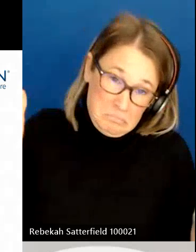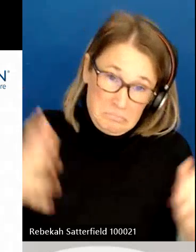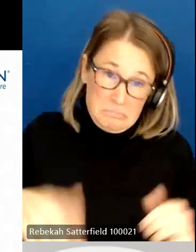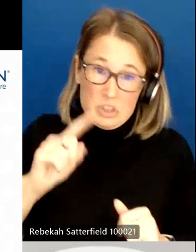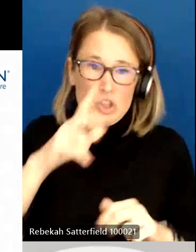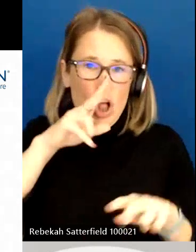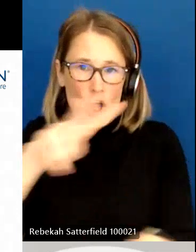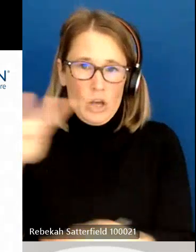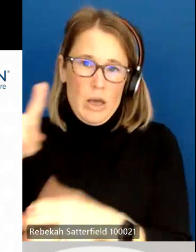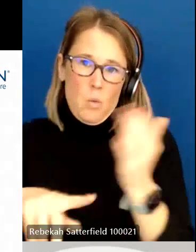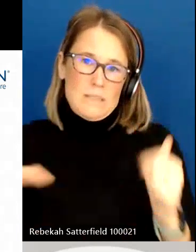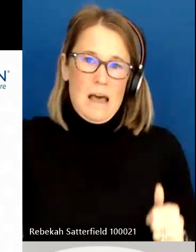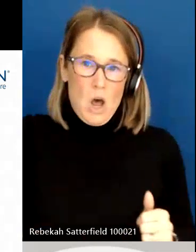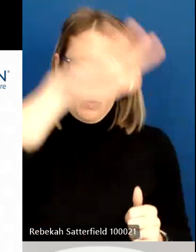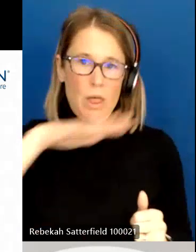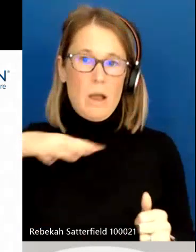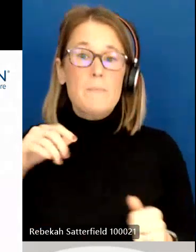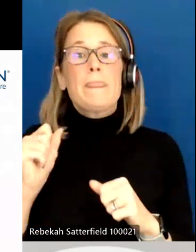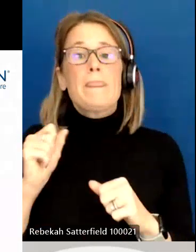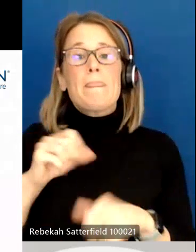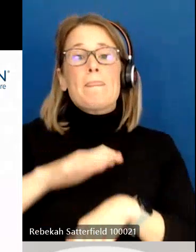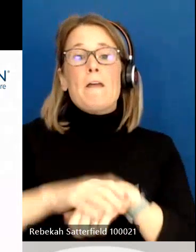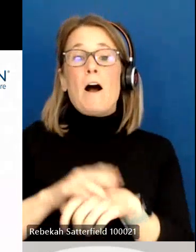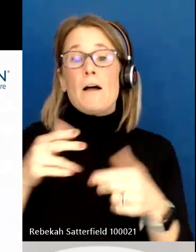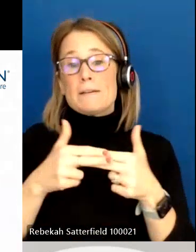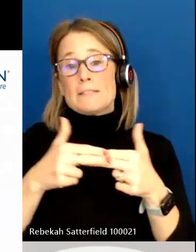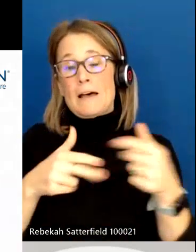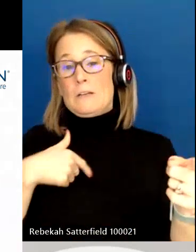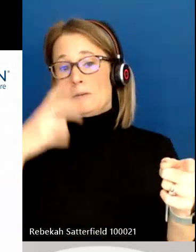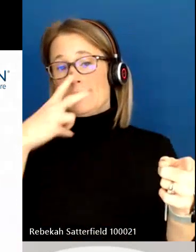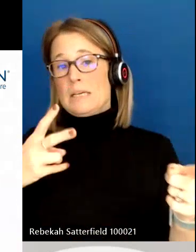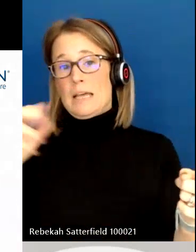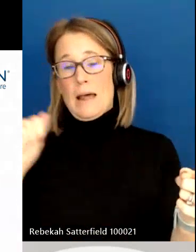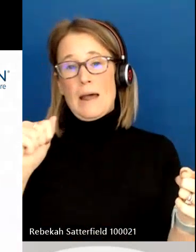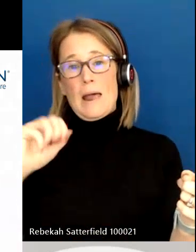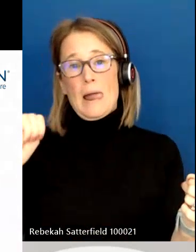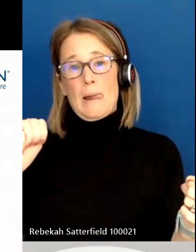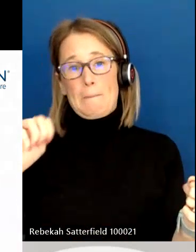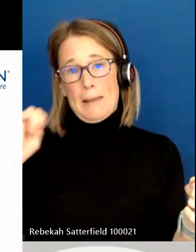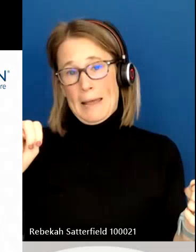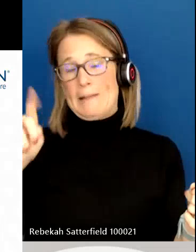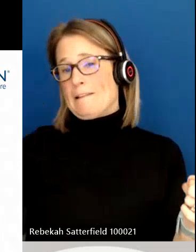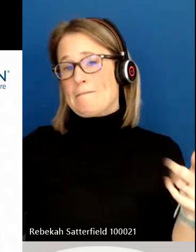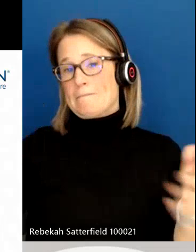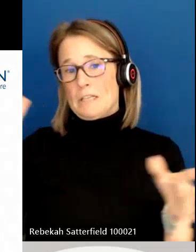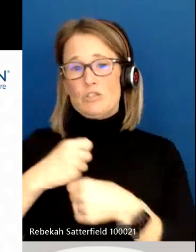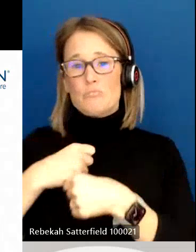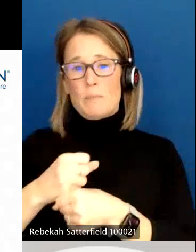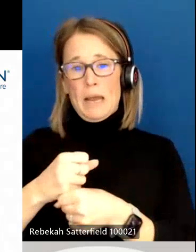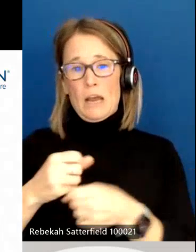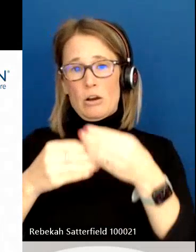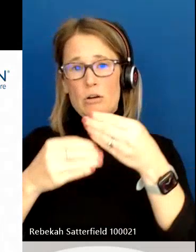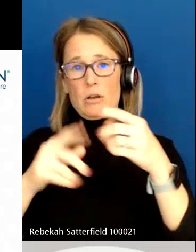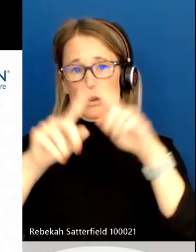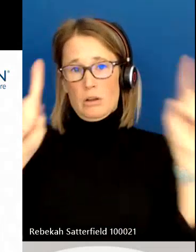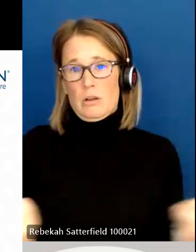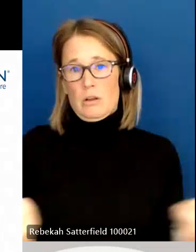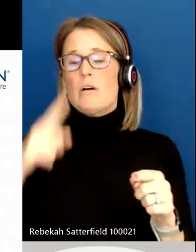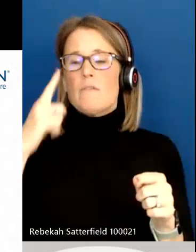there and on the slide you'll see that amn has prepared uh this is for the state of Alabama the